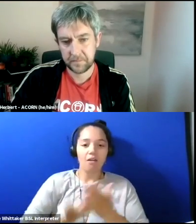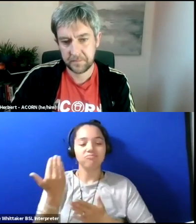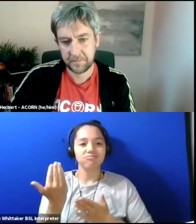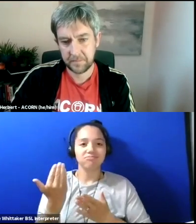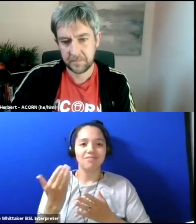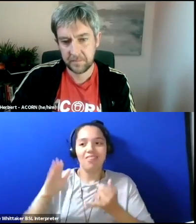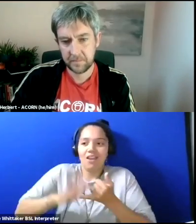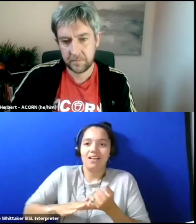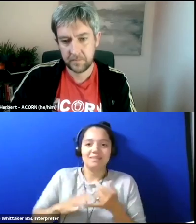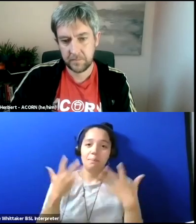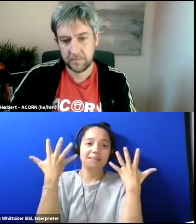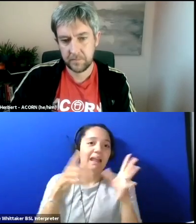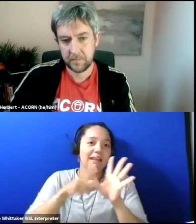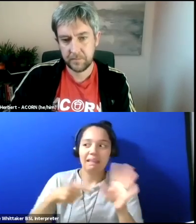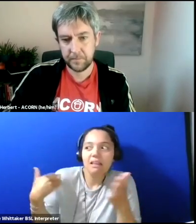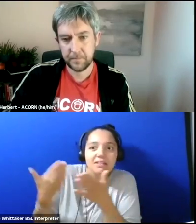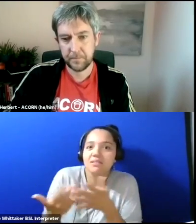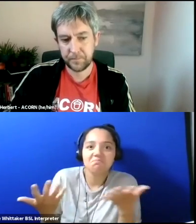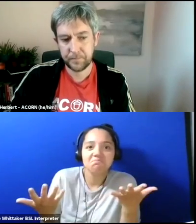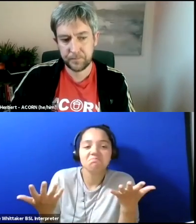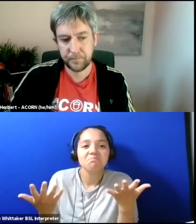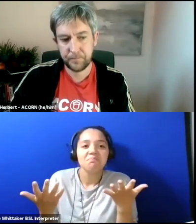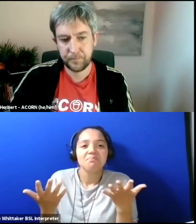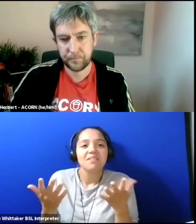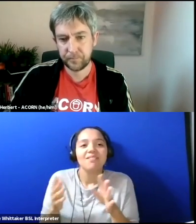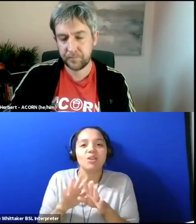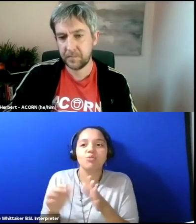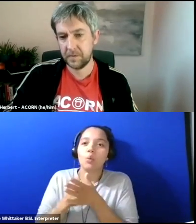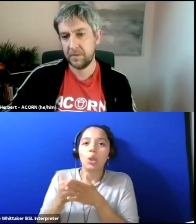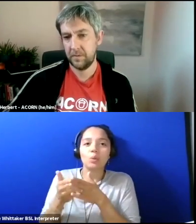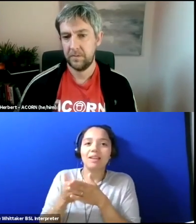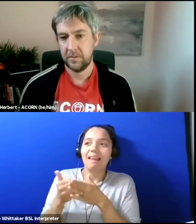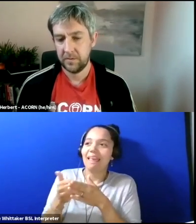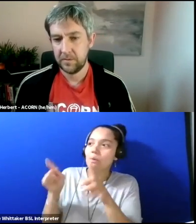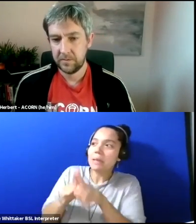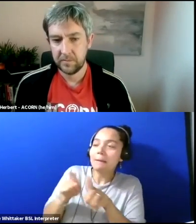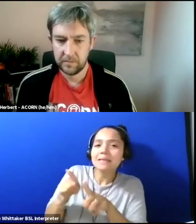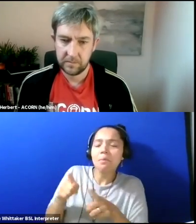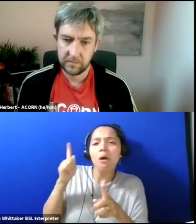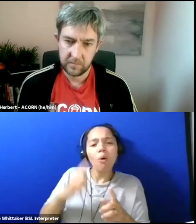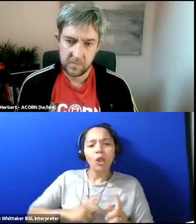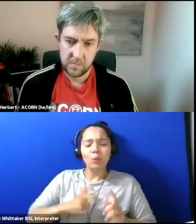in the last 10 years or so that don't maybe necessarily do things in the way that people expect unions to do things.